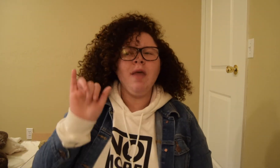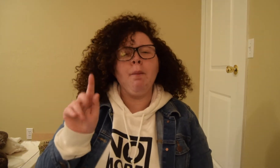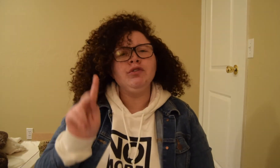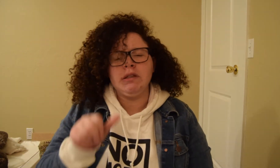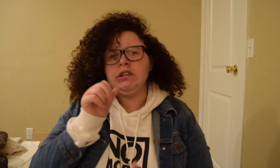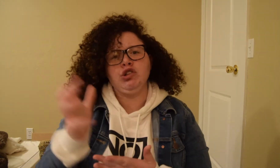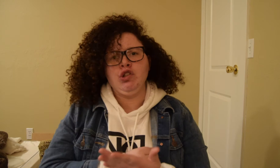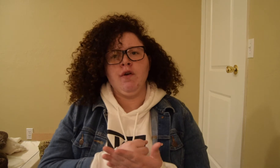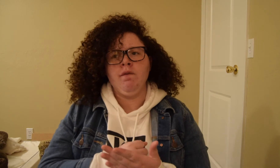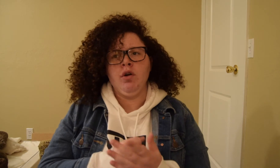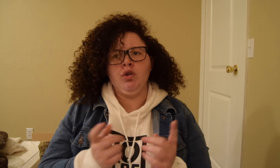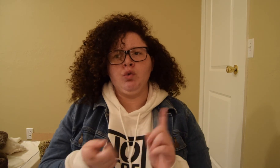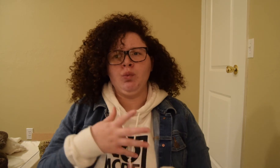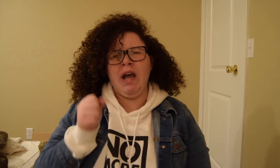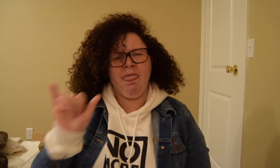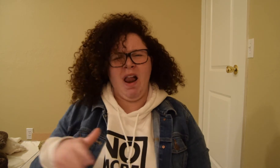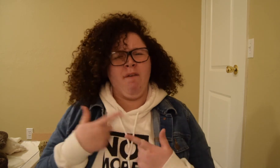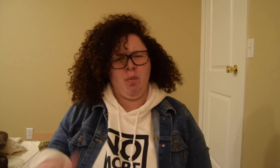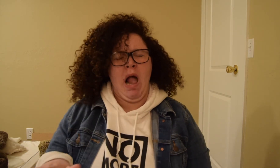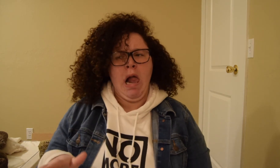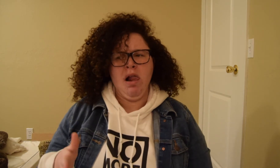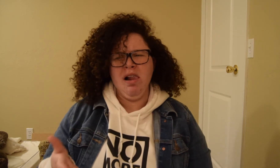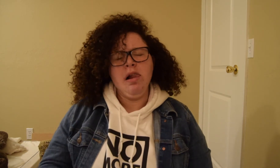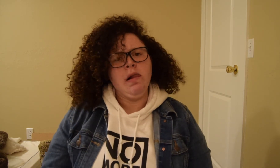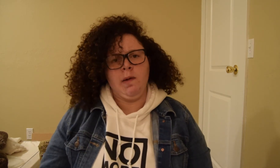That person doesn't deserve to take its life away